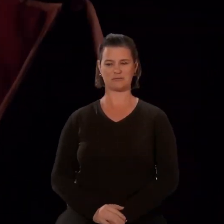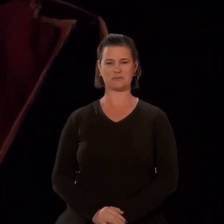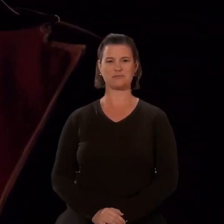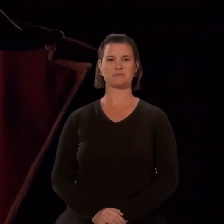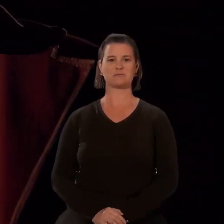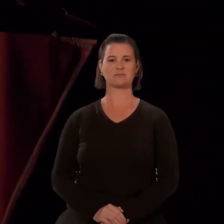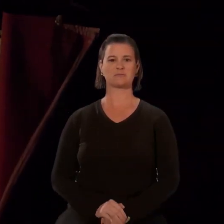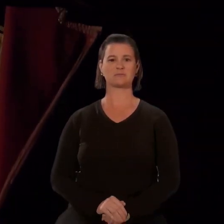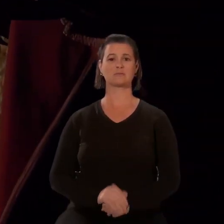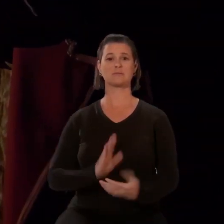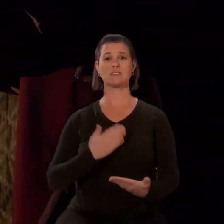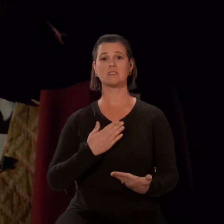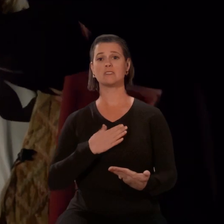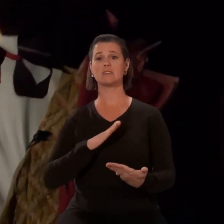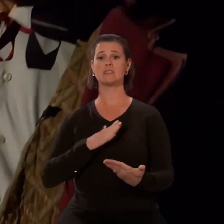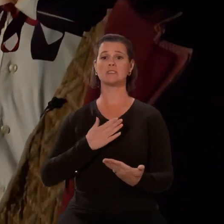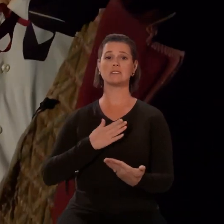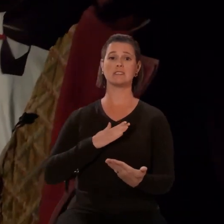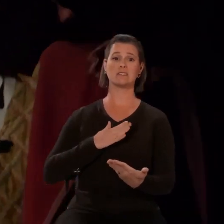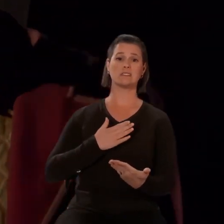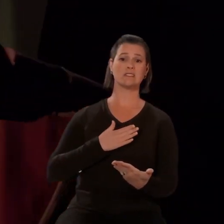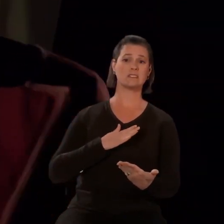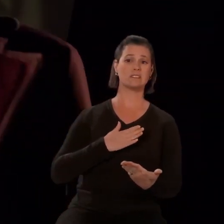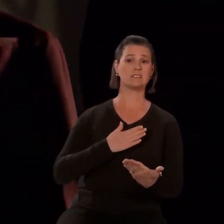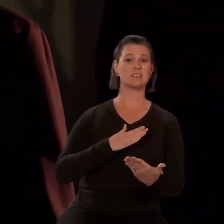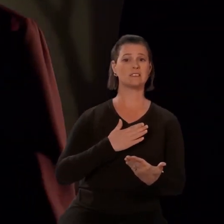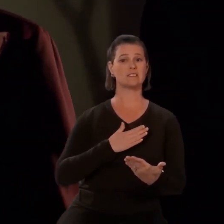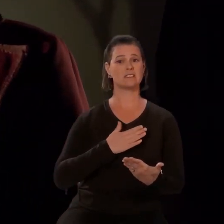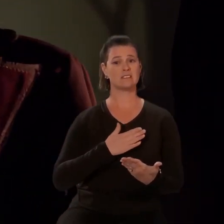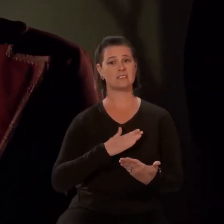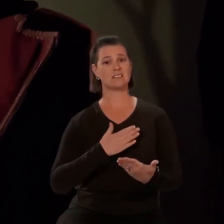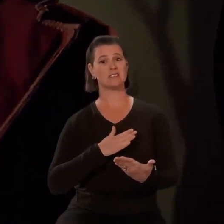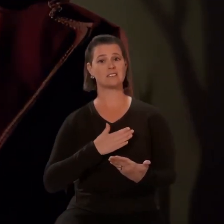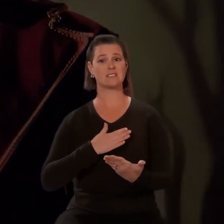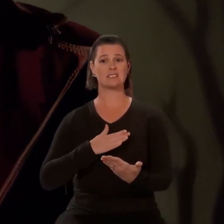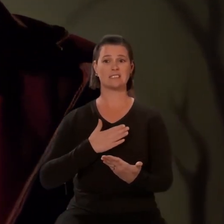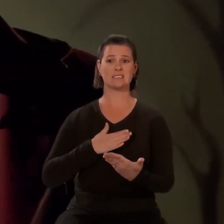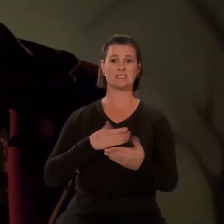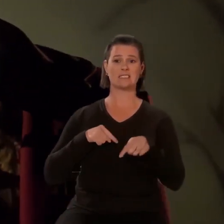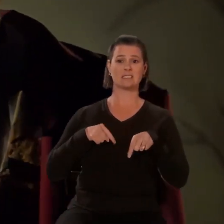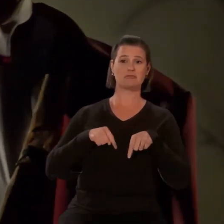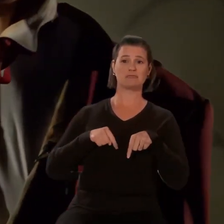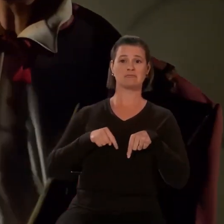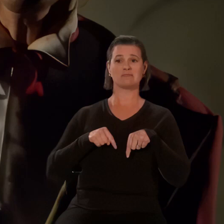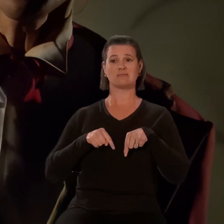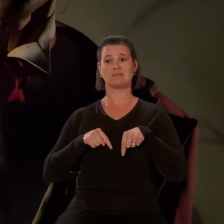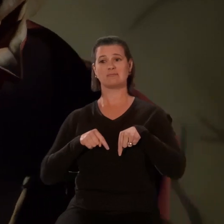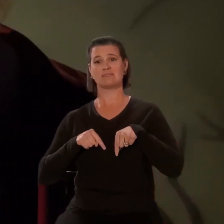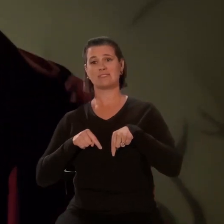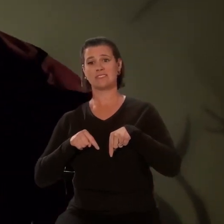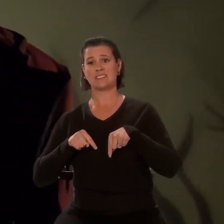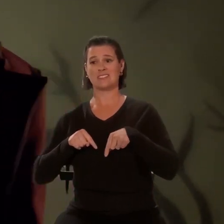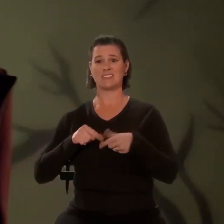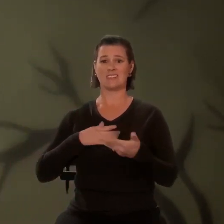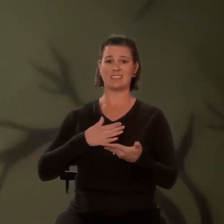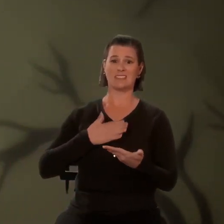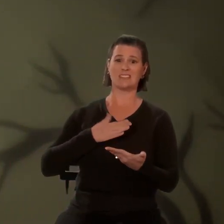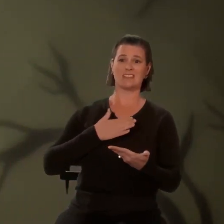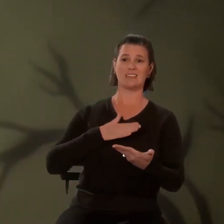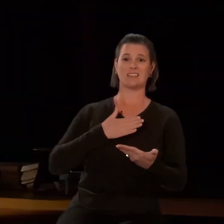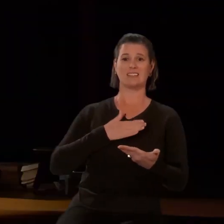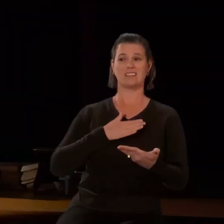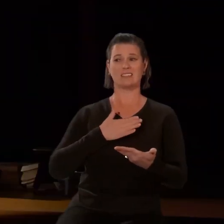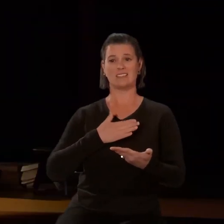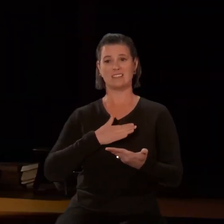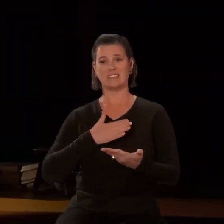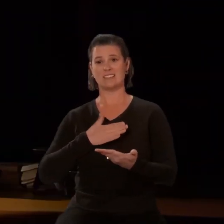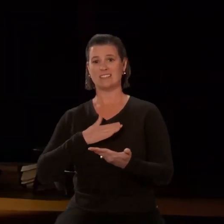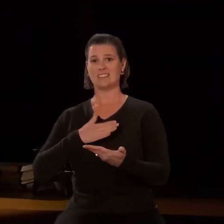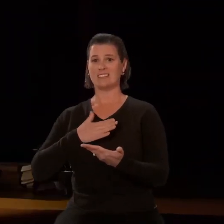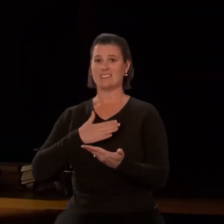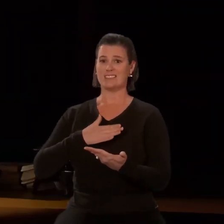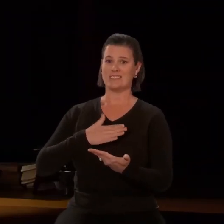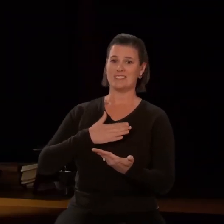(Ichabod singing weakly)